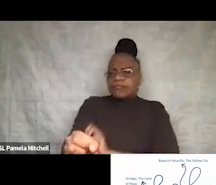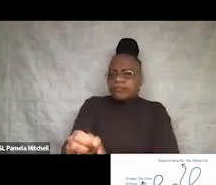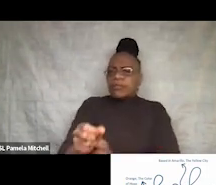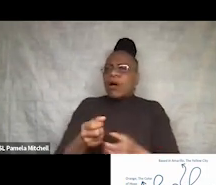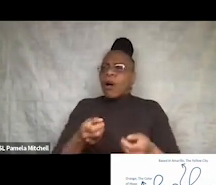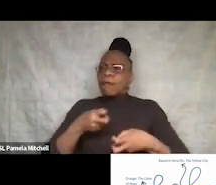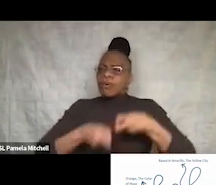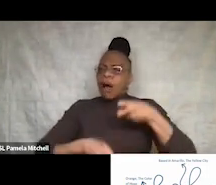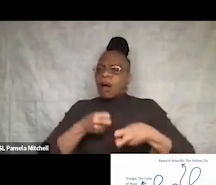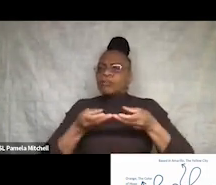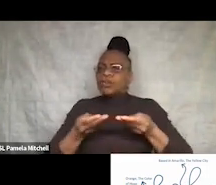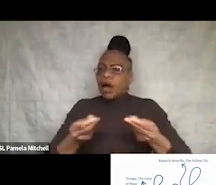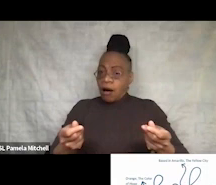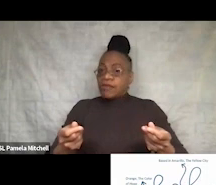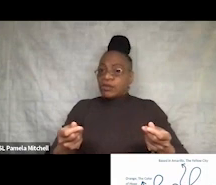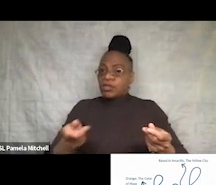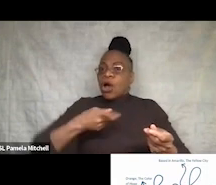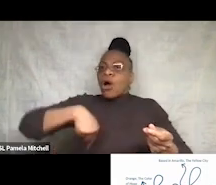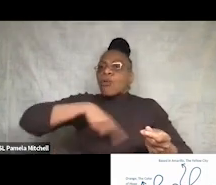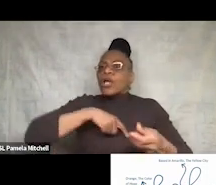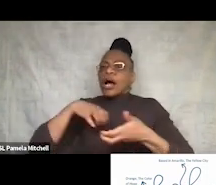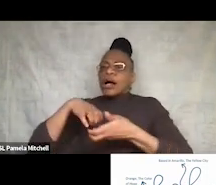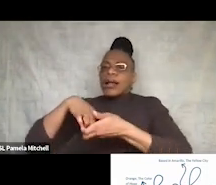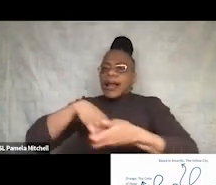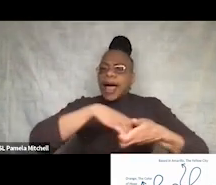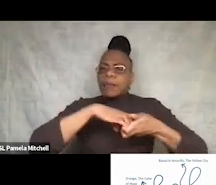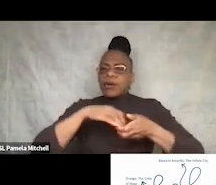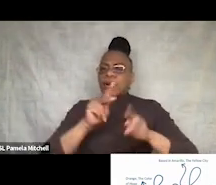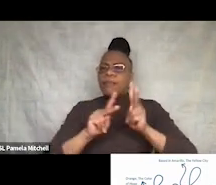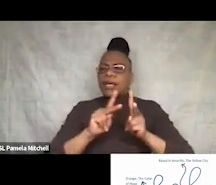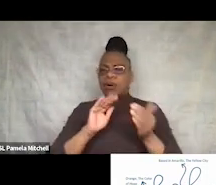we're collaborating with people versus organizations,